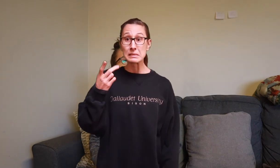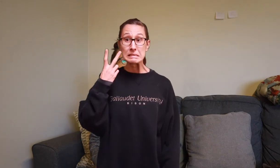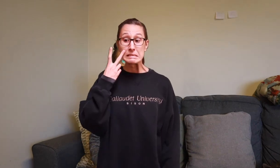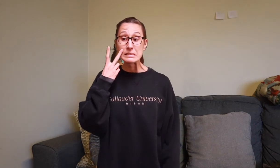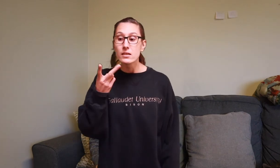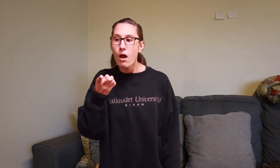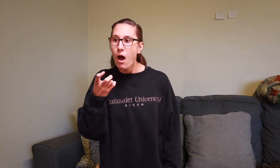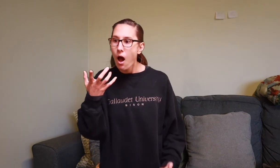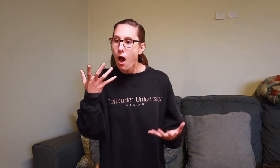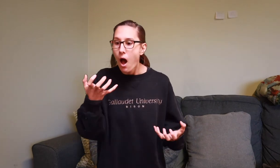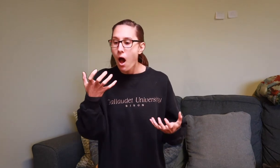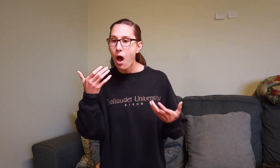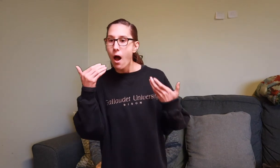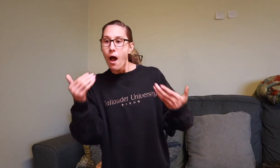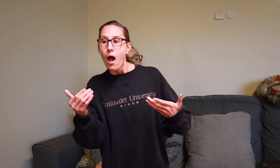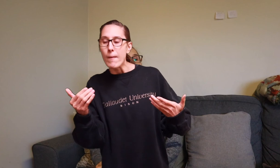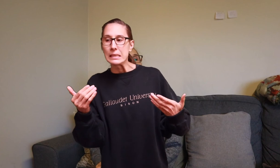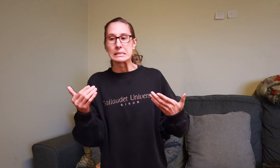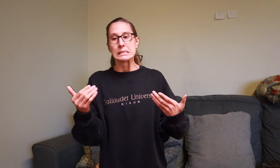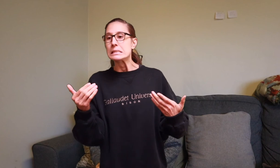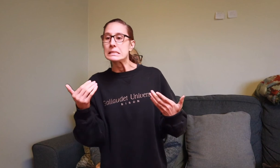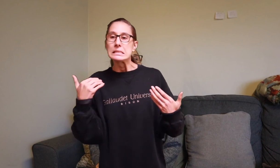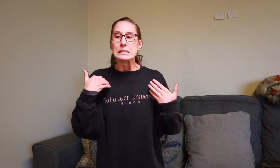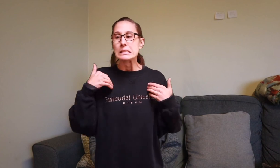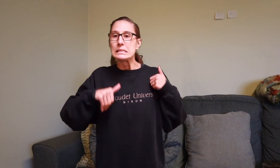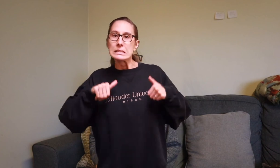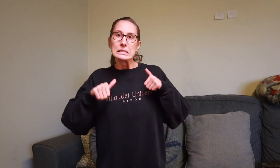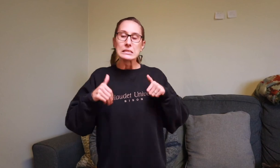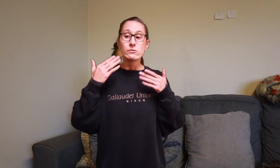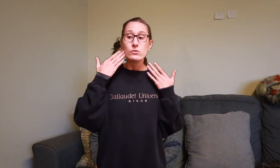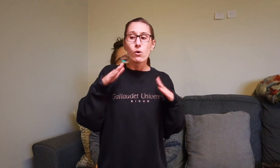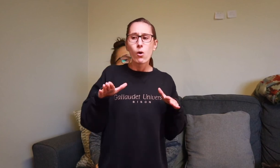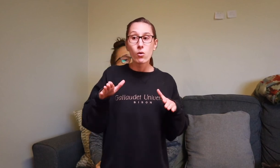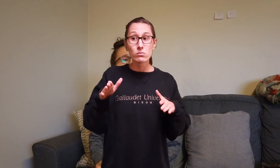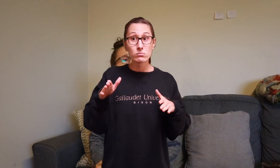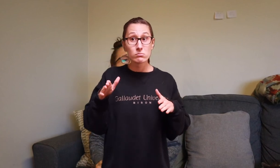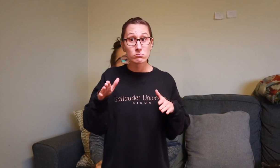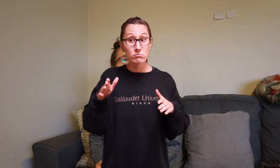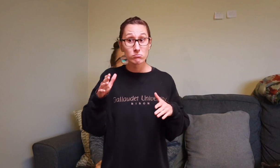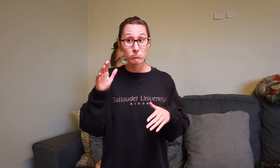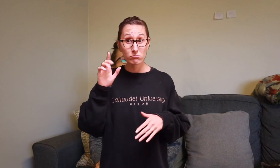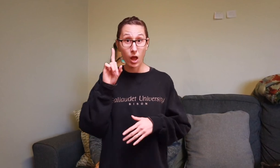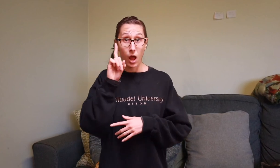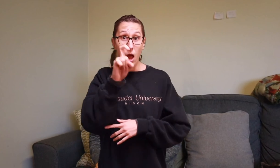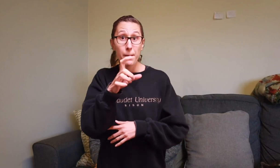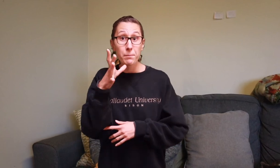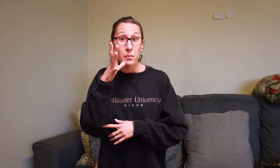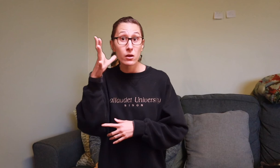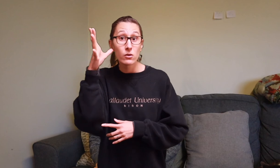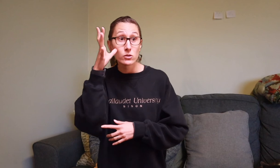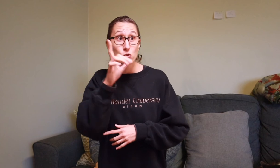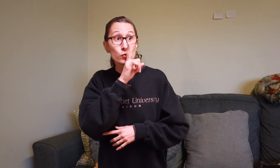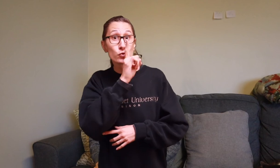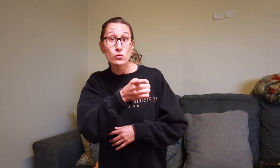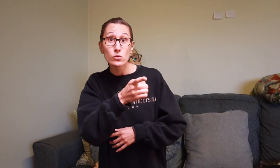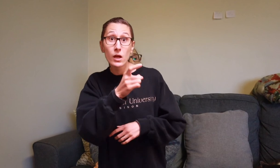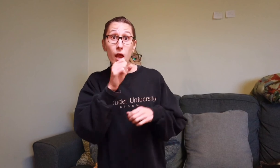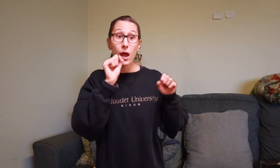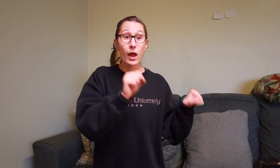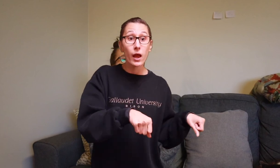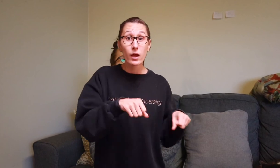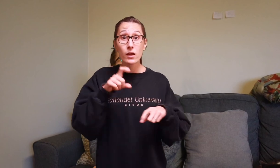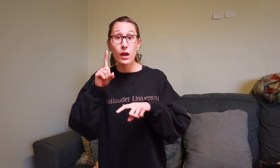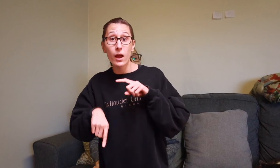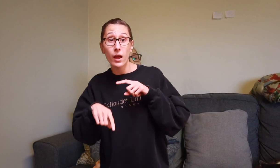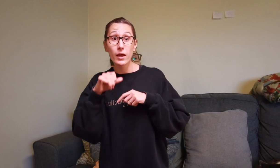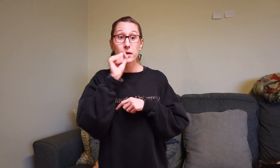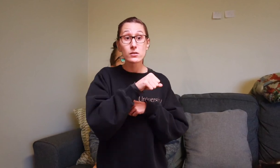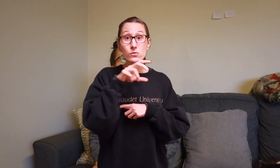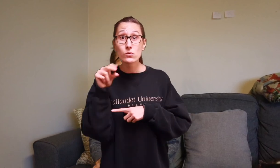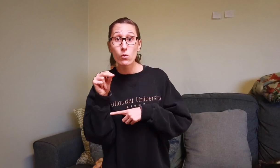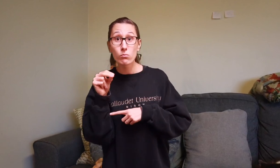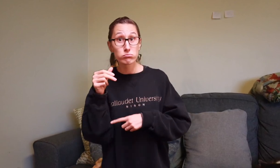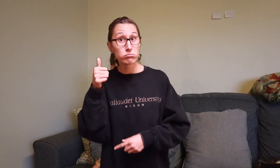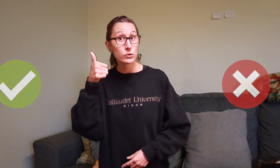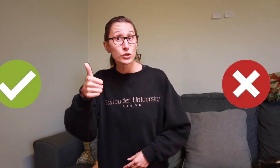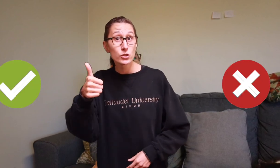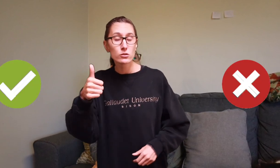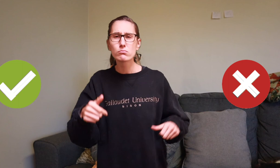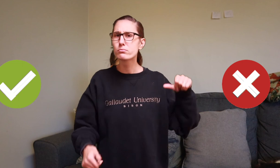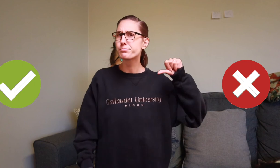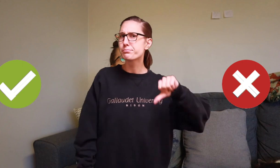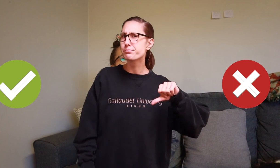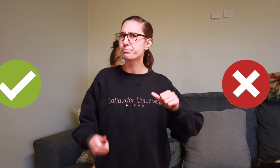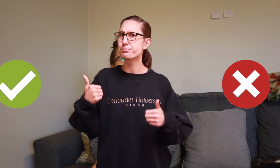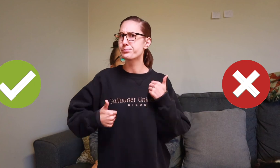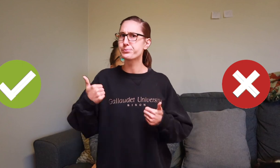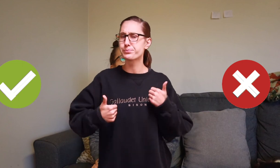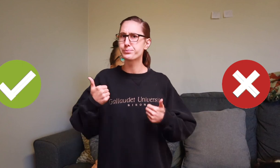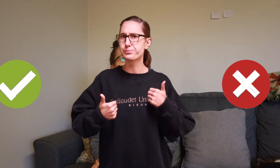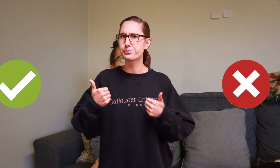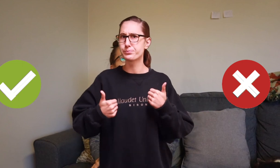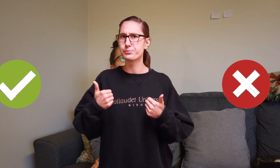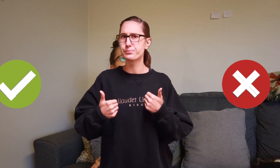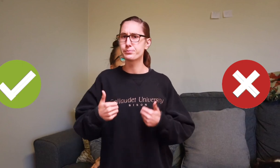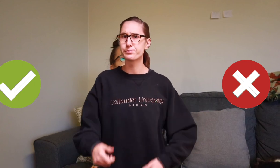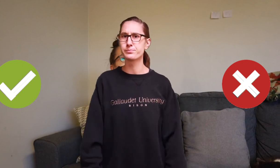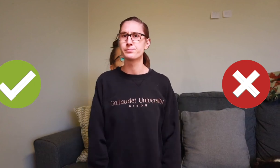Is asking parents for permission when you're not sure good or bad?